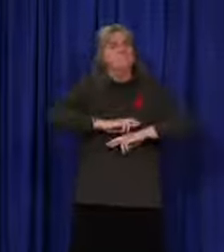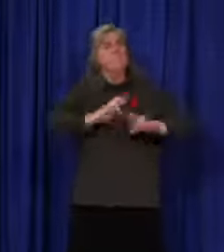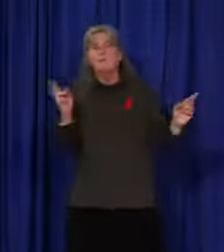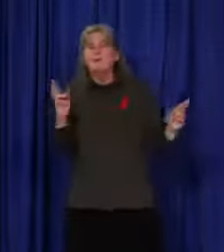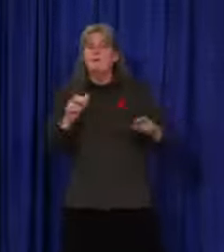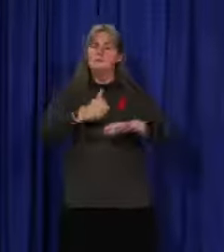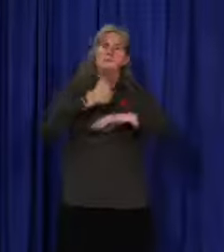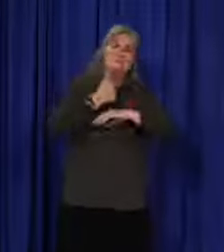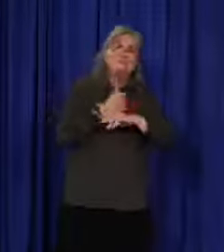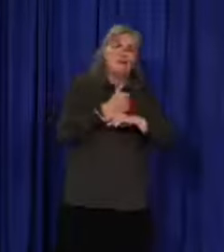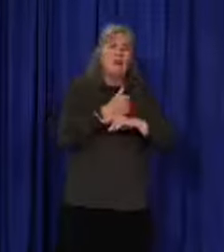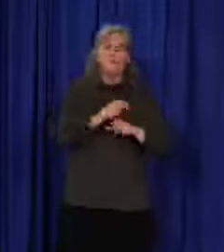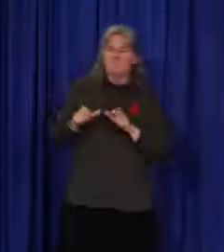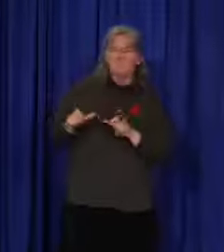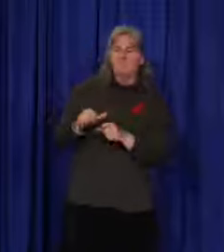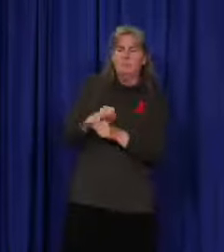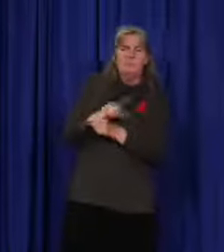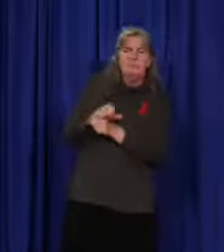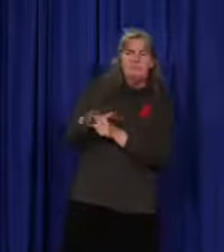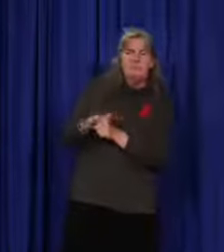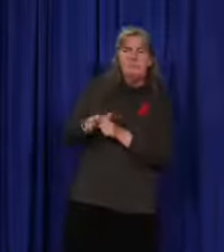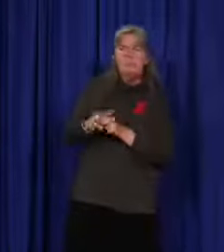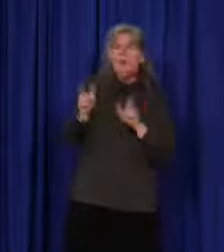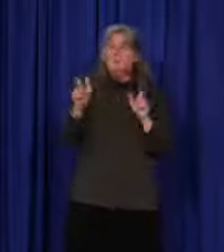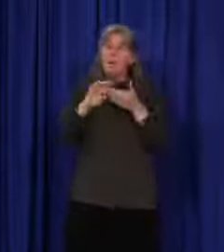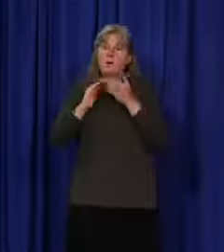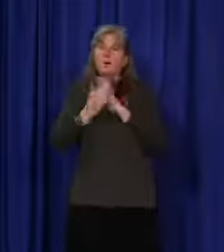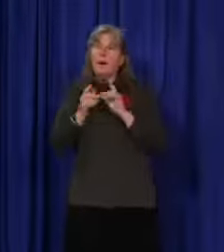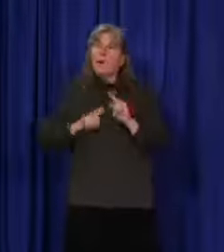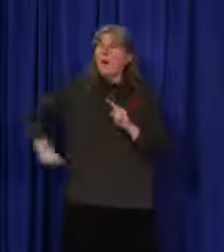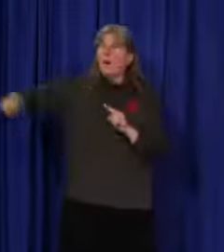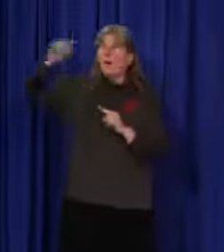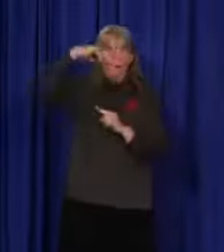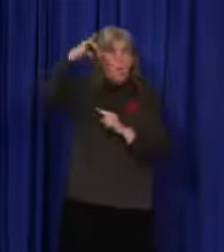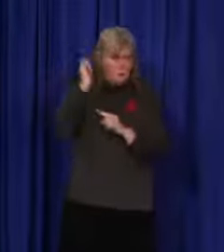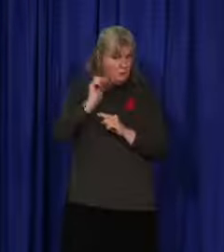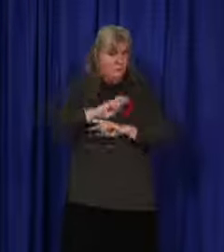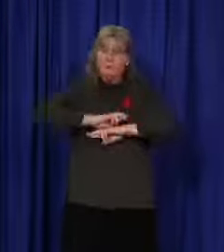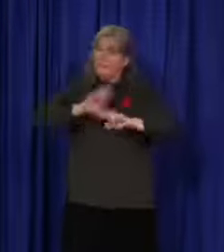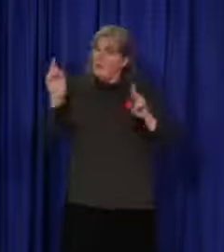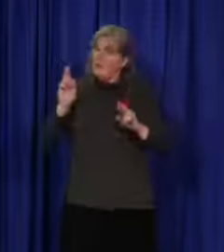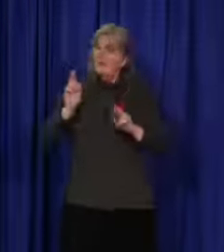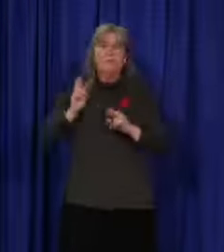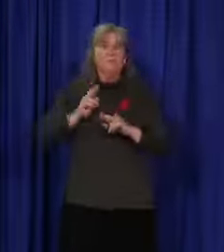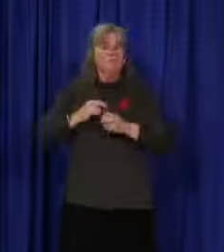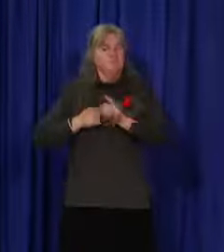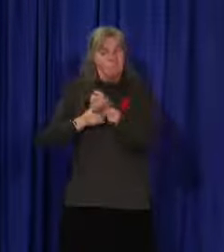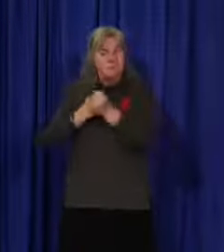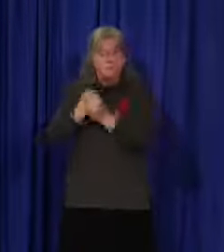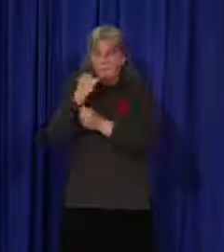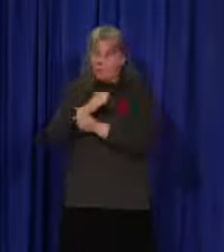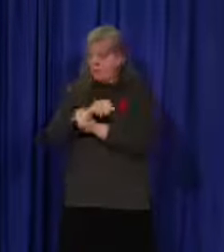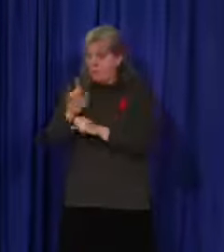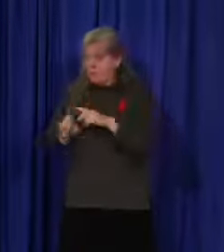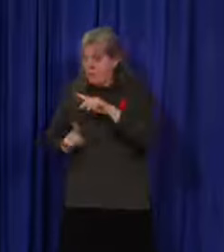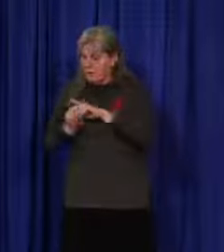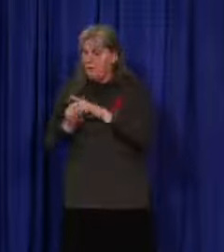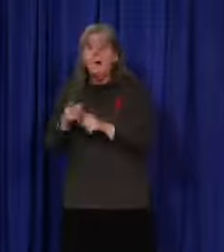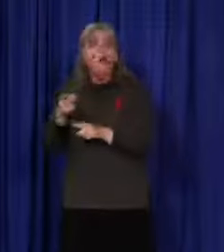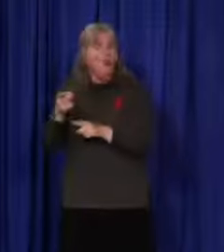together on priorities for strategic planning and next steps in the pandemic response.